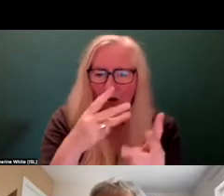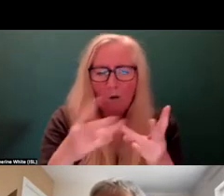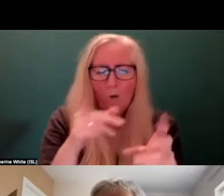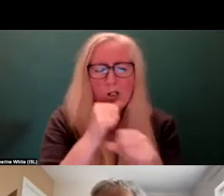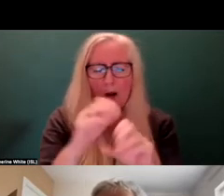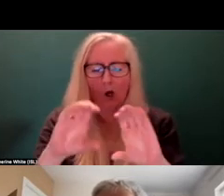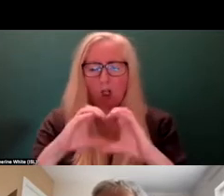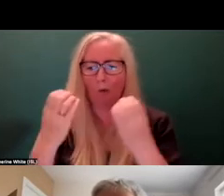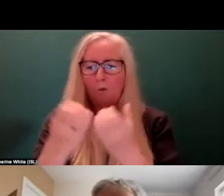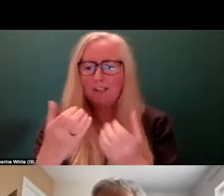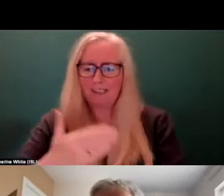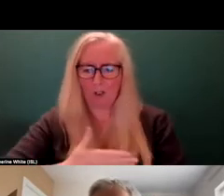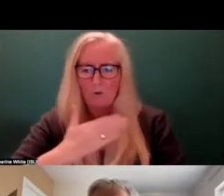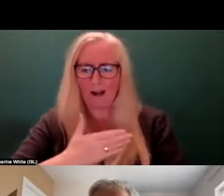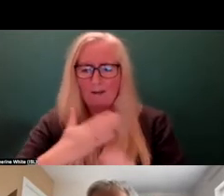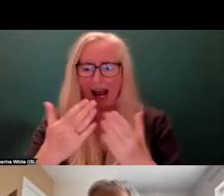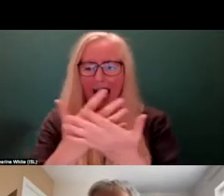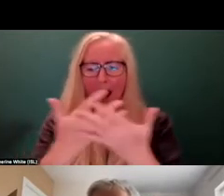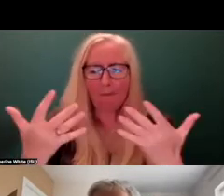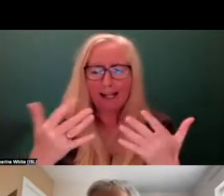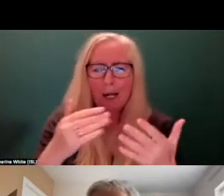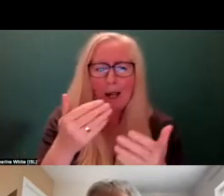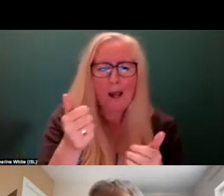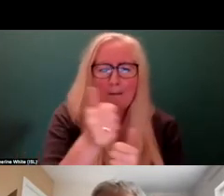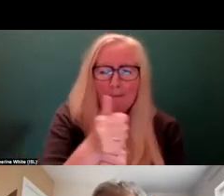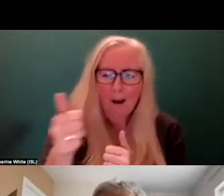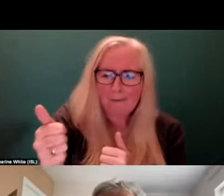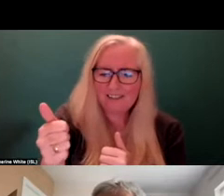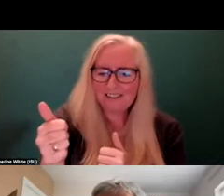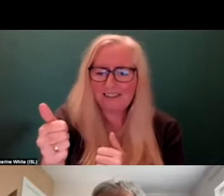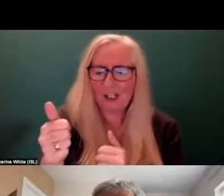at maybe clustered and community dwellings, around how many apartments